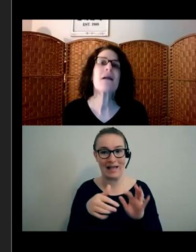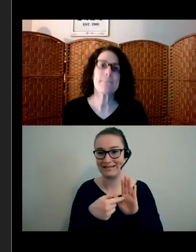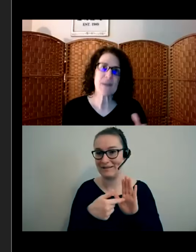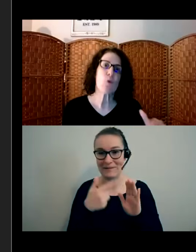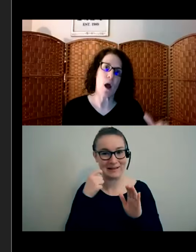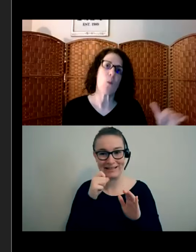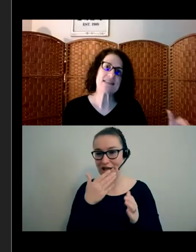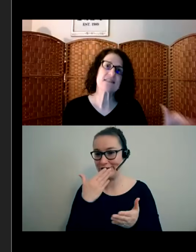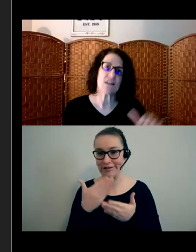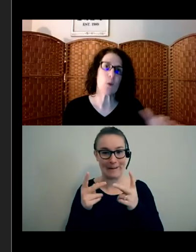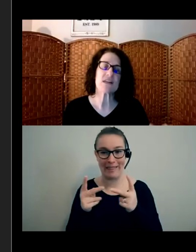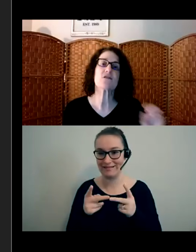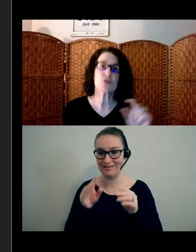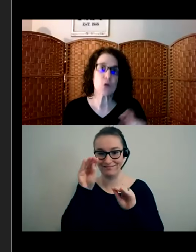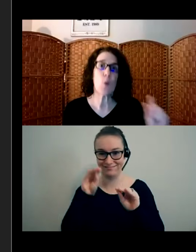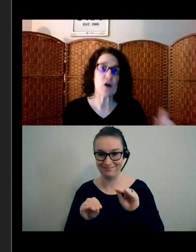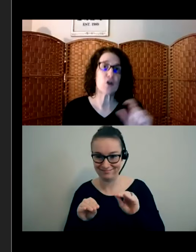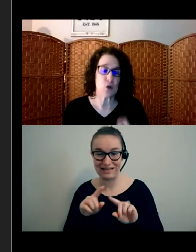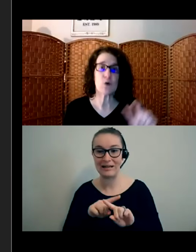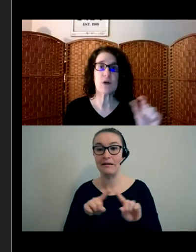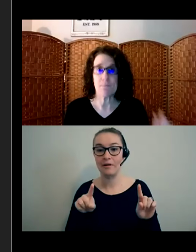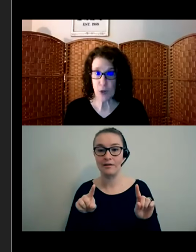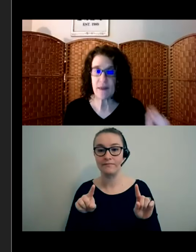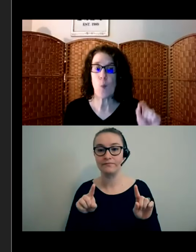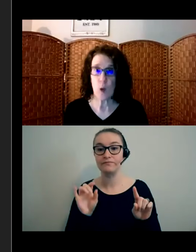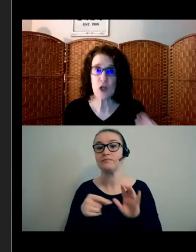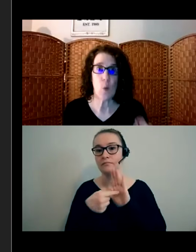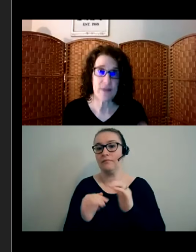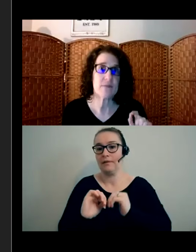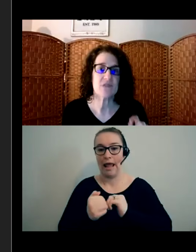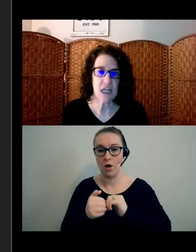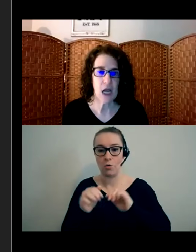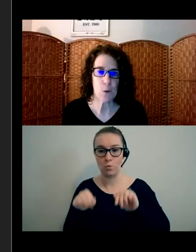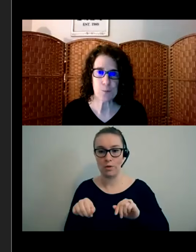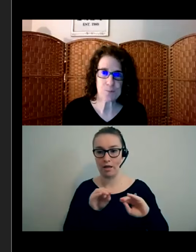but there are ways to do it to where you can put them where you want them to go.